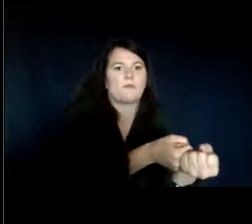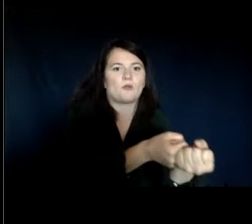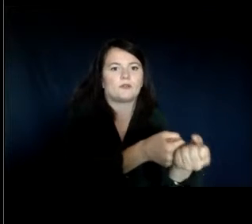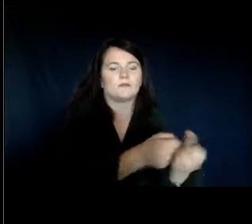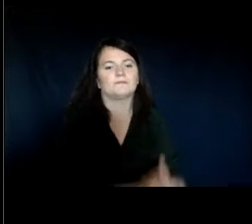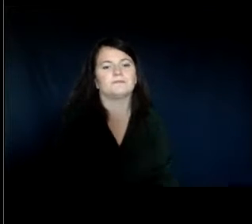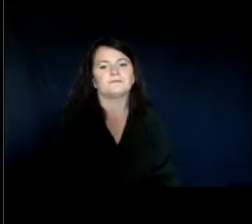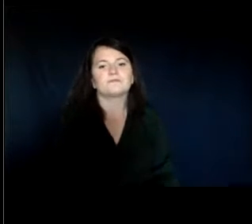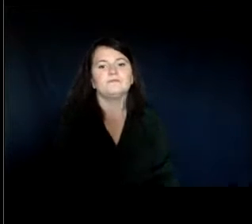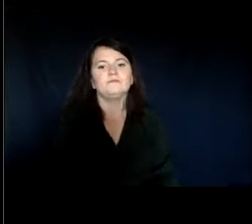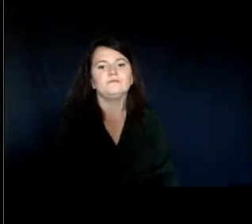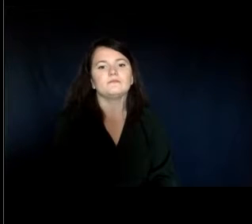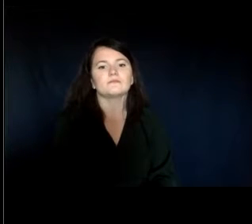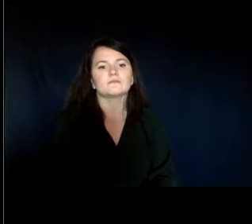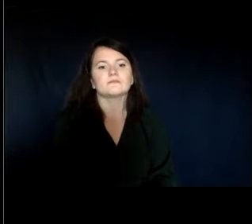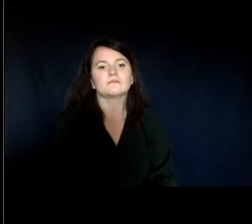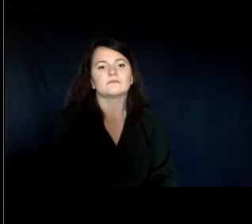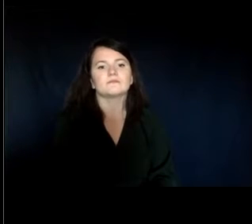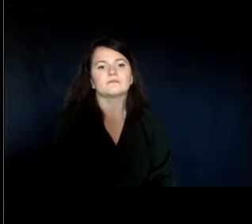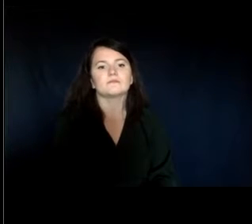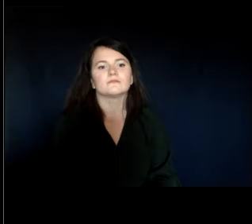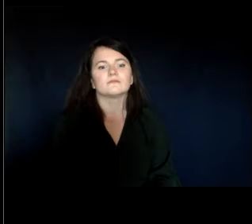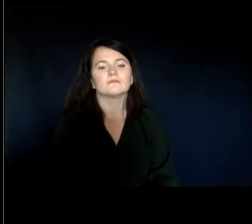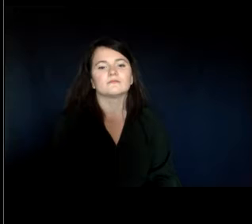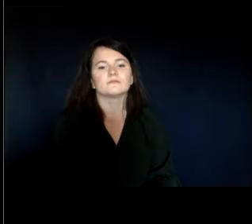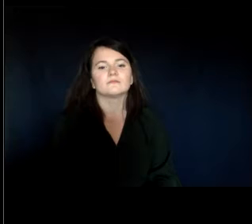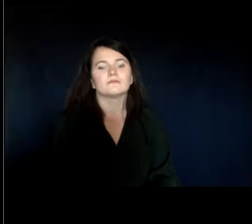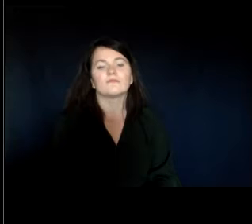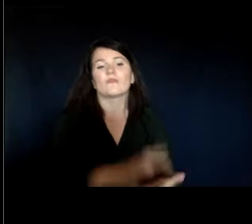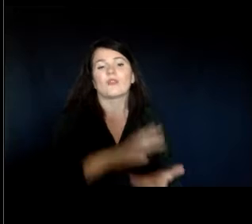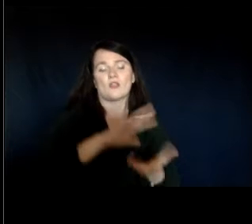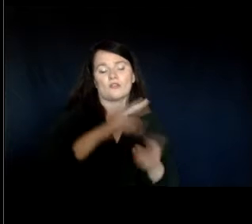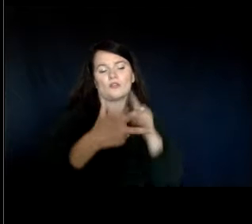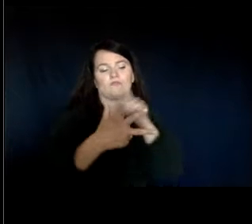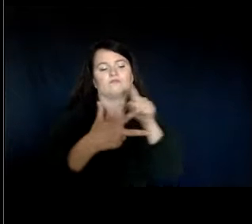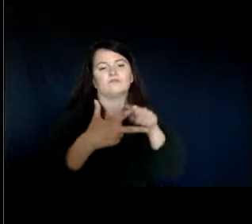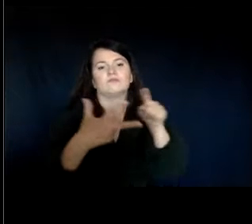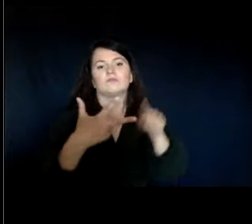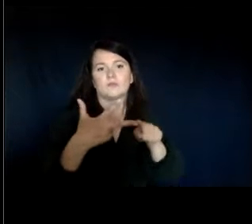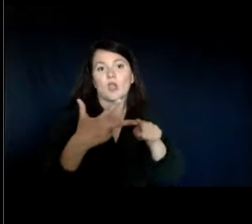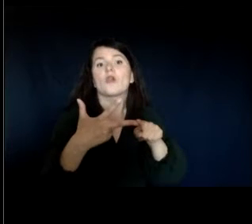But also they are in line with what the CRII package provides for.